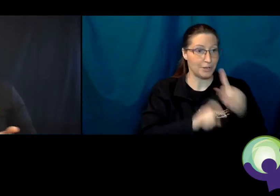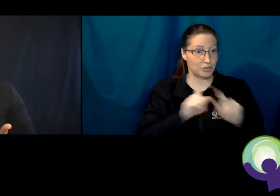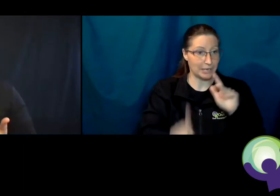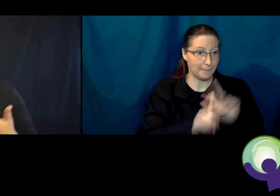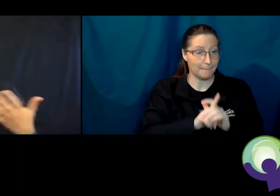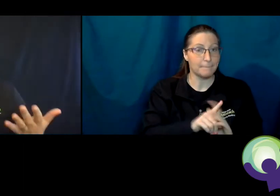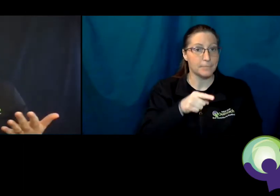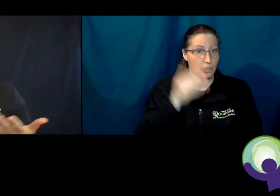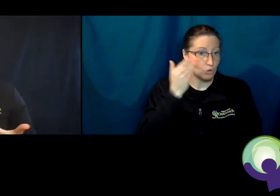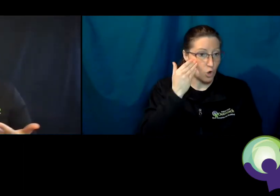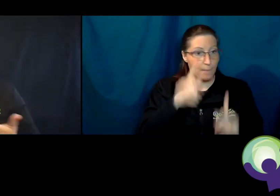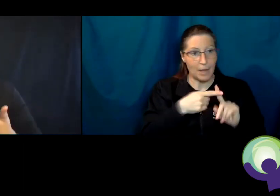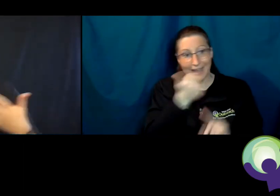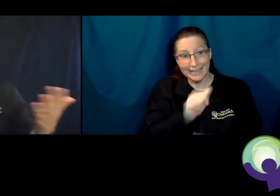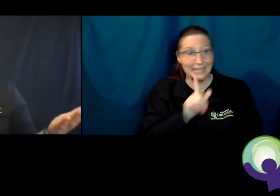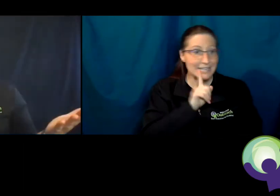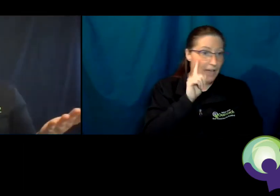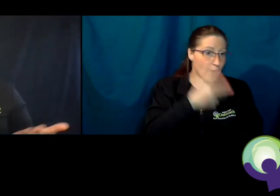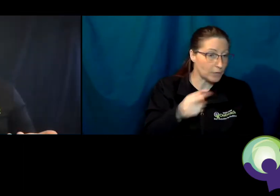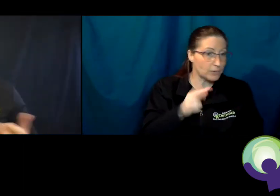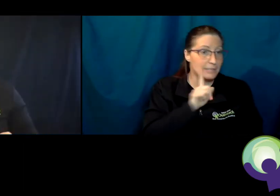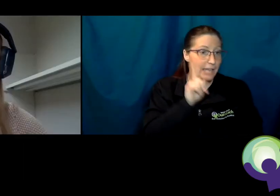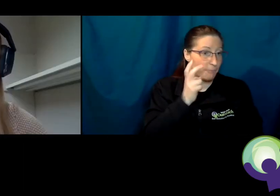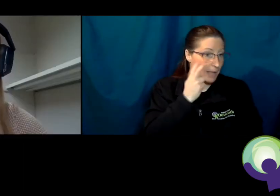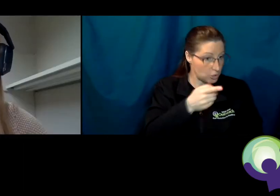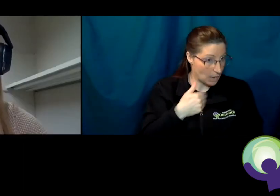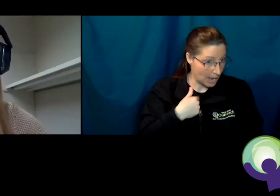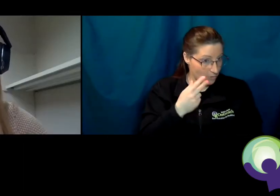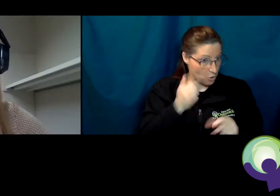any deaf, hard of hearing or deafblind employees at Kwik Trip?